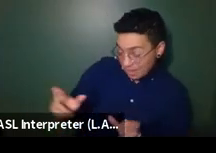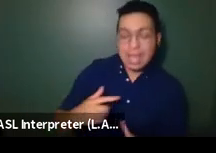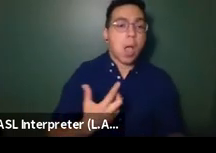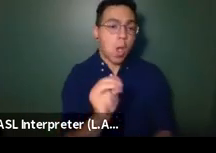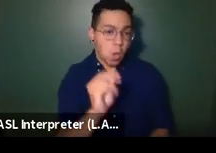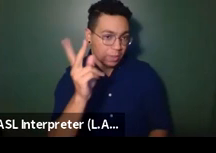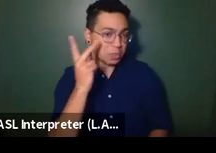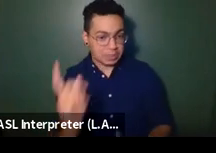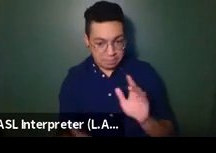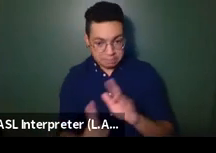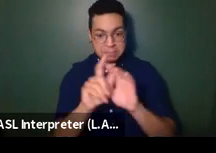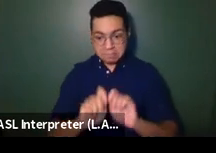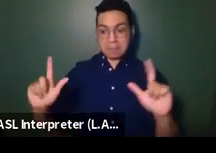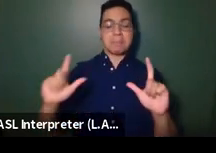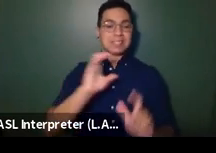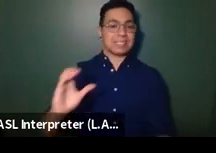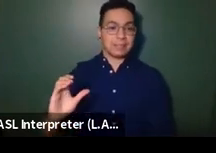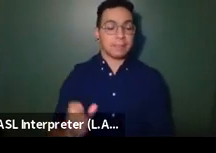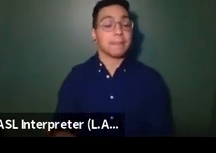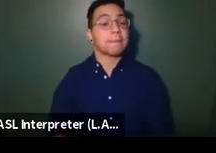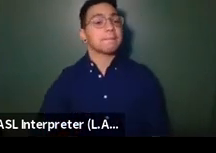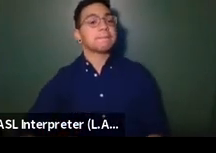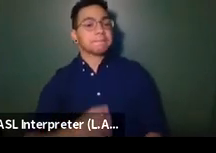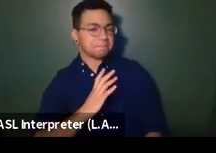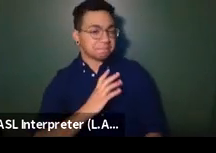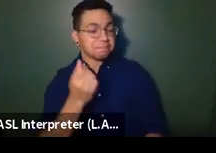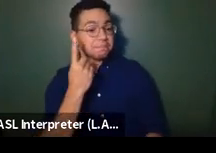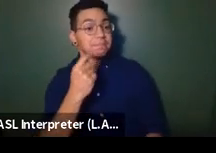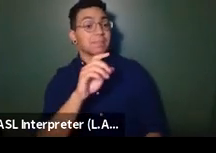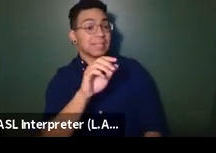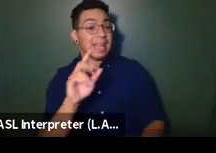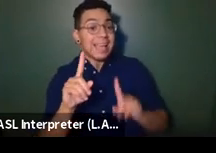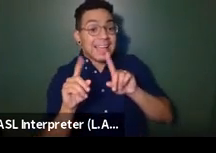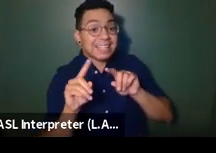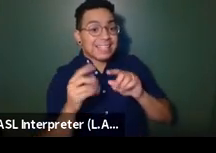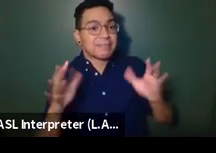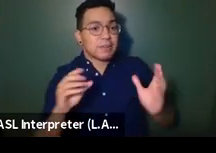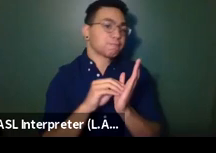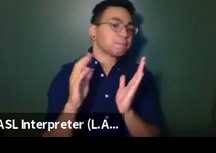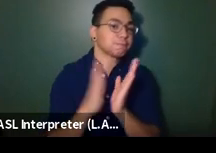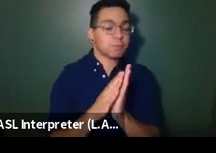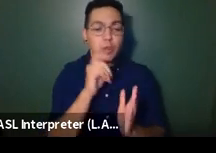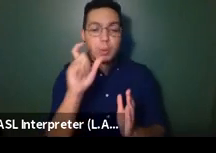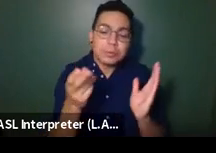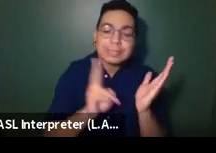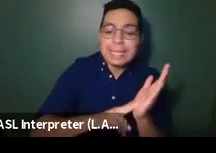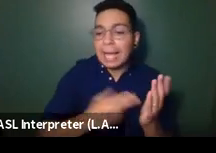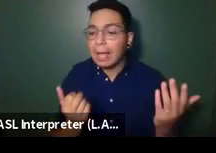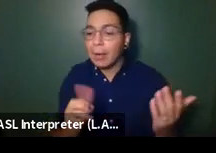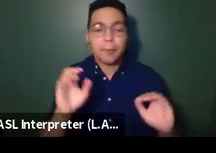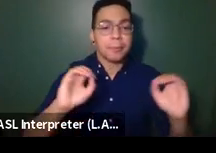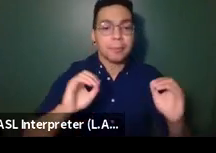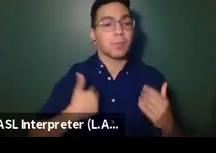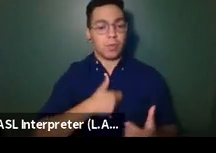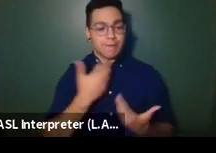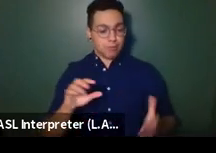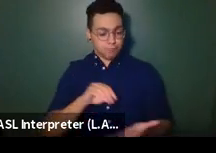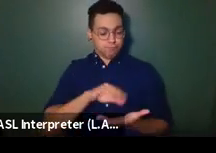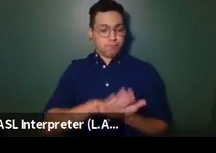ESD 189 - Amy Colburn: So attendance is already taken. So don't worry about. You don't need to sign in. You don't need to do anything special attendance will already be taken and pulled out of zoom